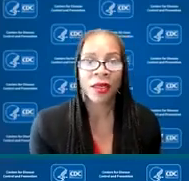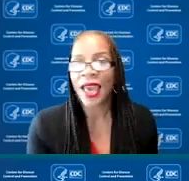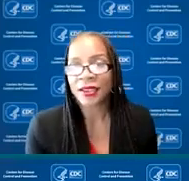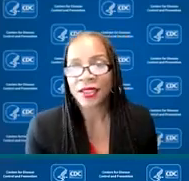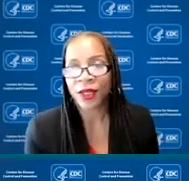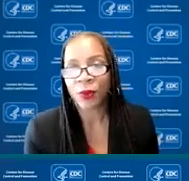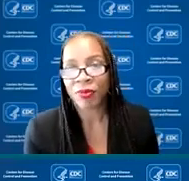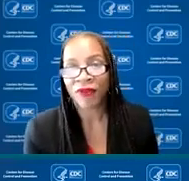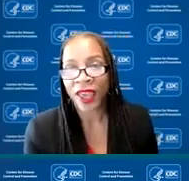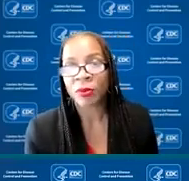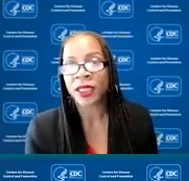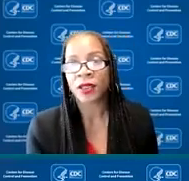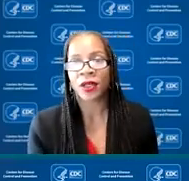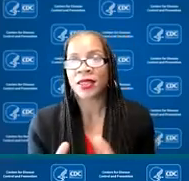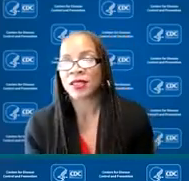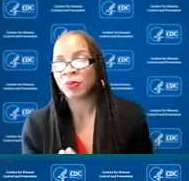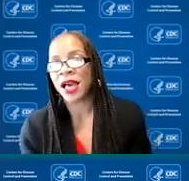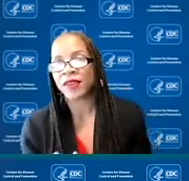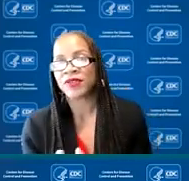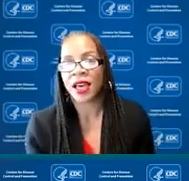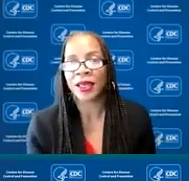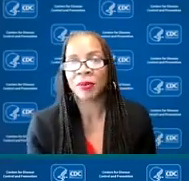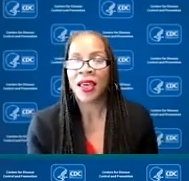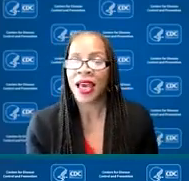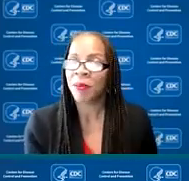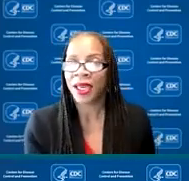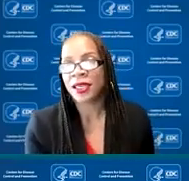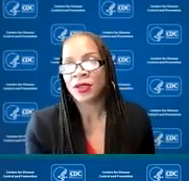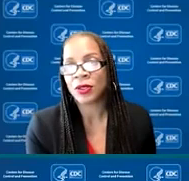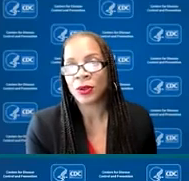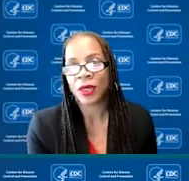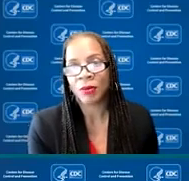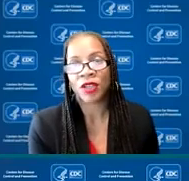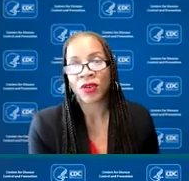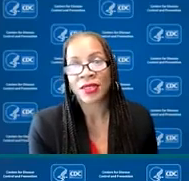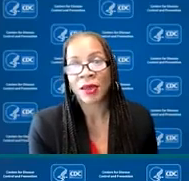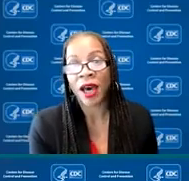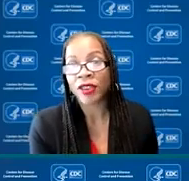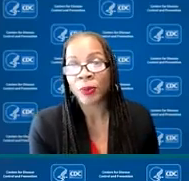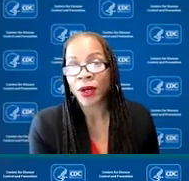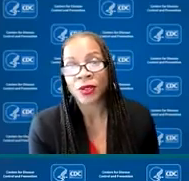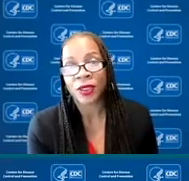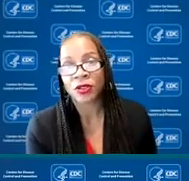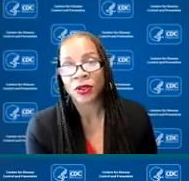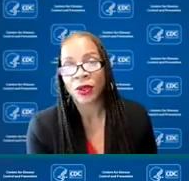activity with my family or at this block of time, I might need to address some other personal issue.